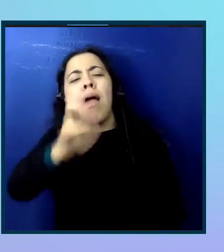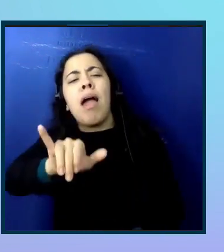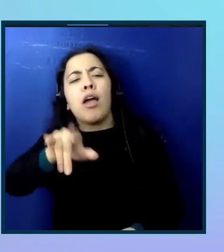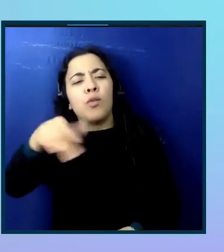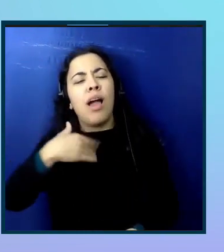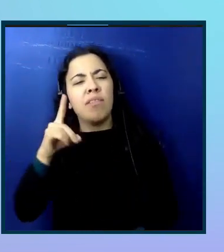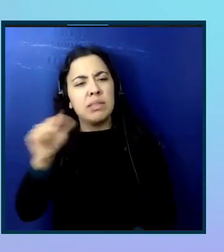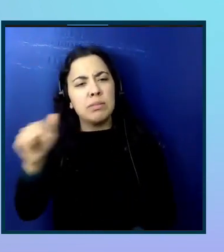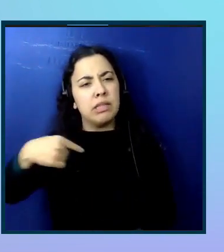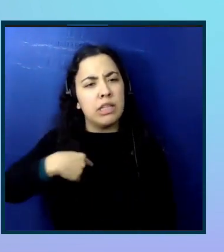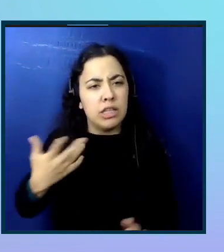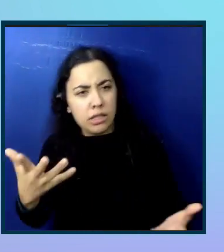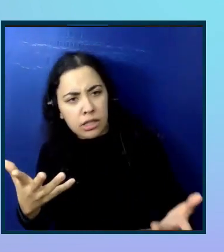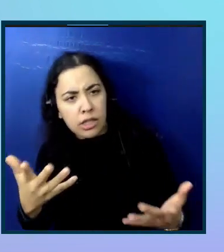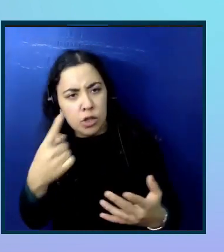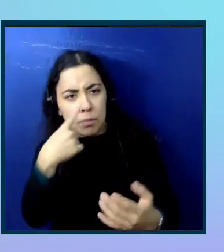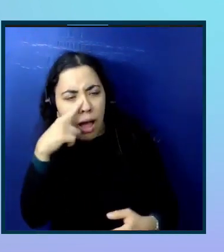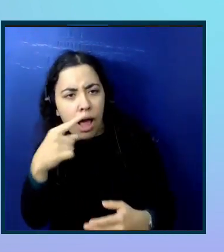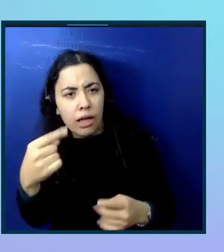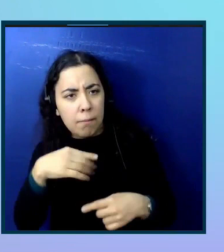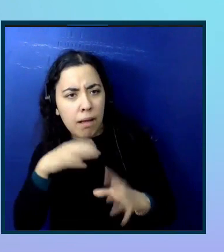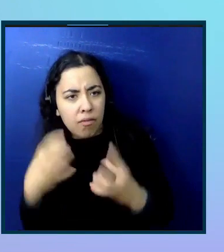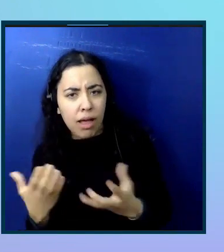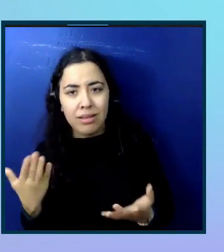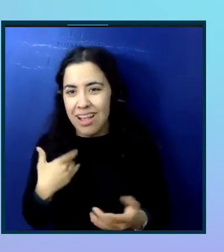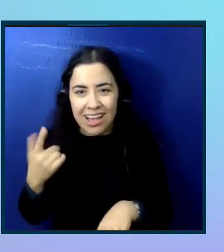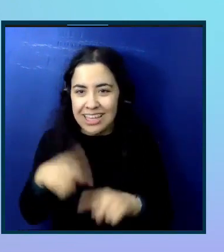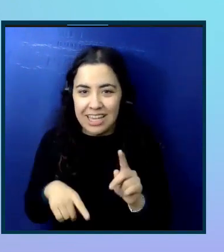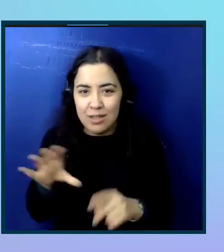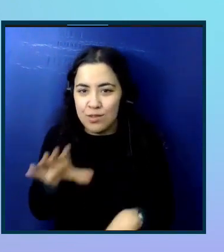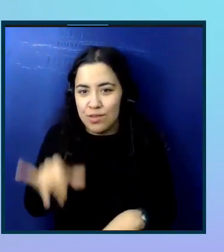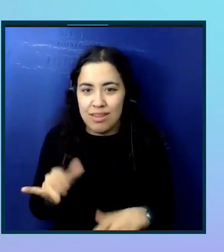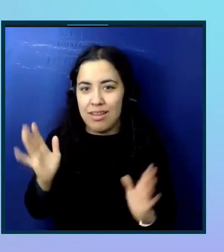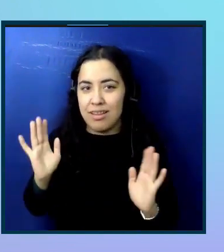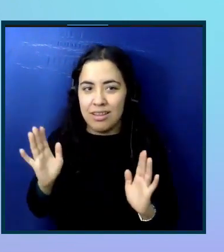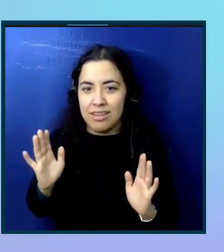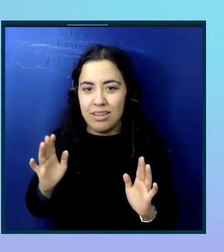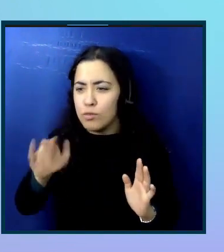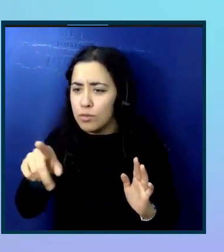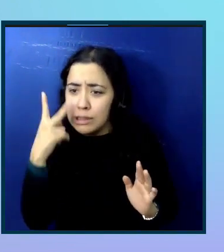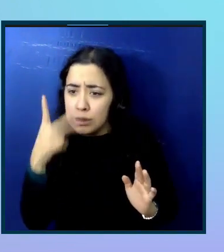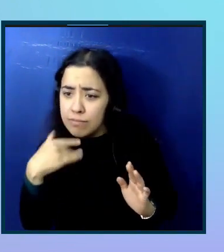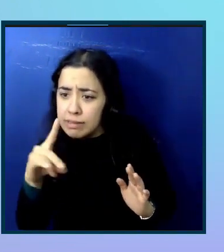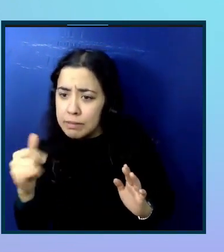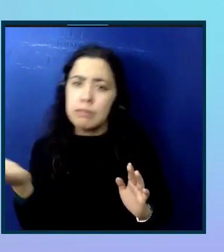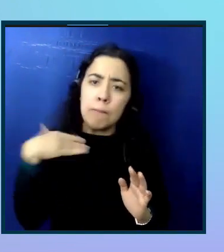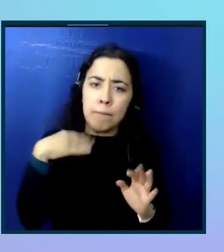hey, you've got a disability. Can you come to my class? Yeah. Yeah. I cannot do that. So, to work around that,